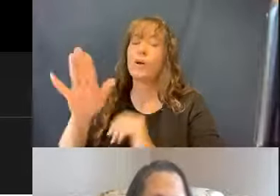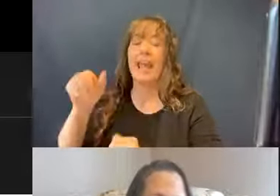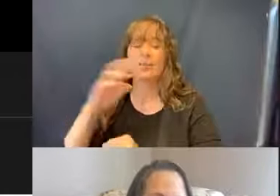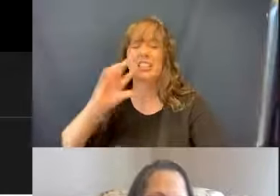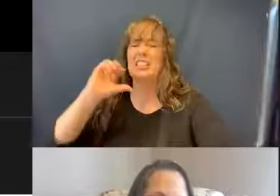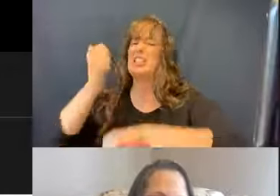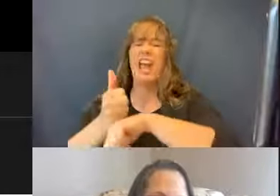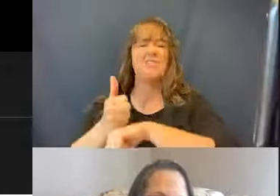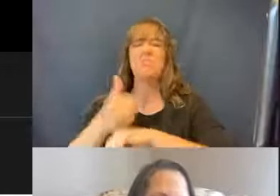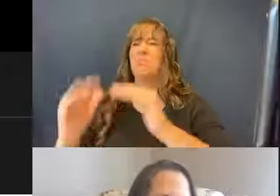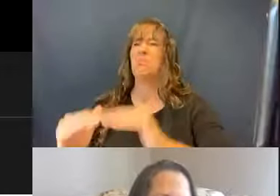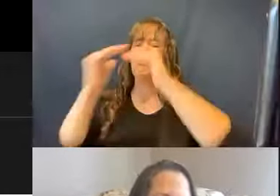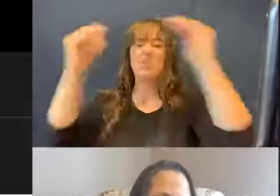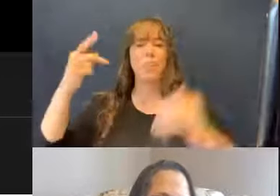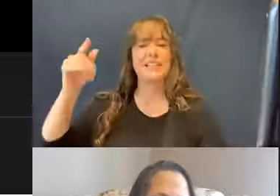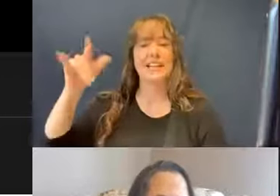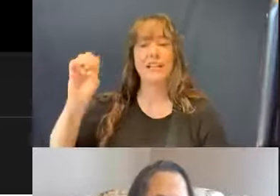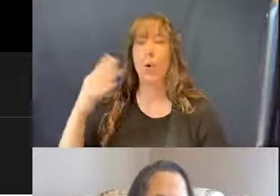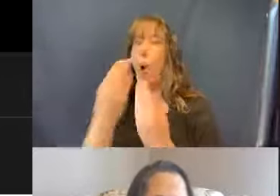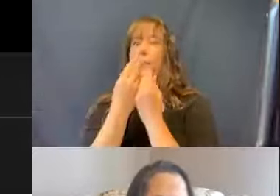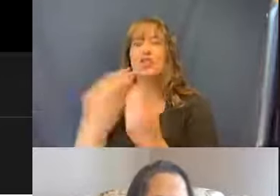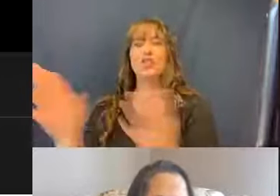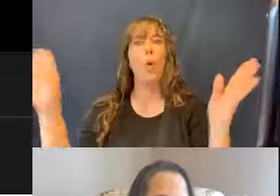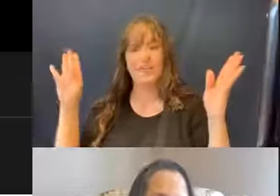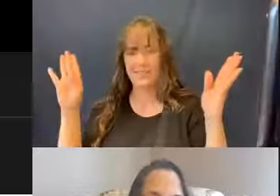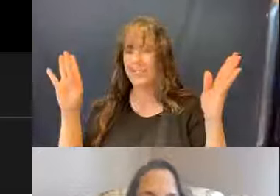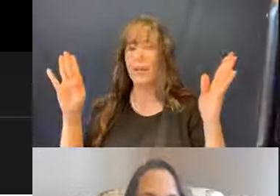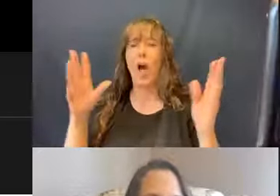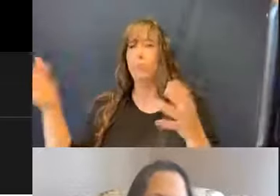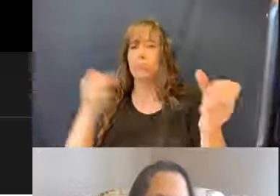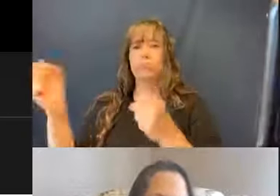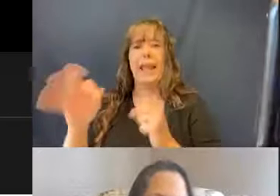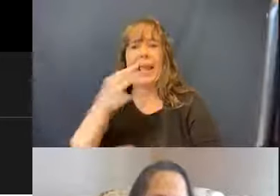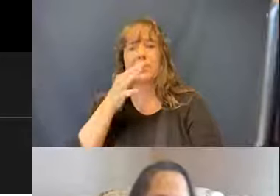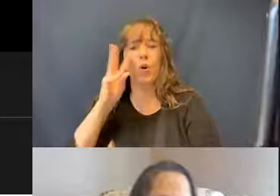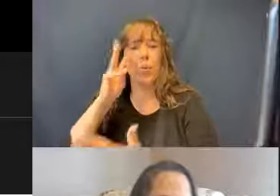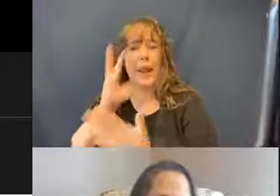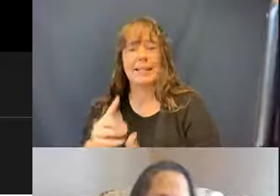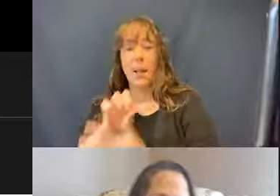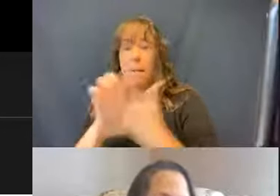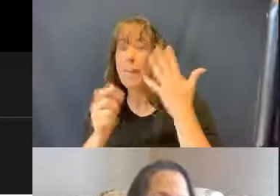They have become a pool of expert witnesses. Many examples of successful deaf and hard